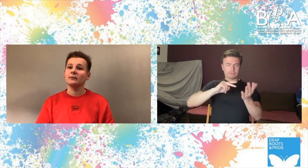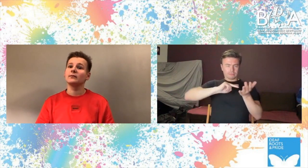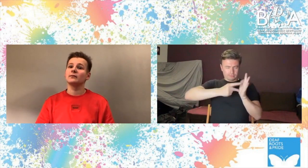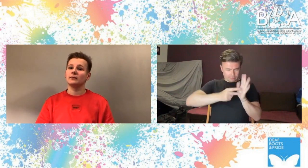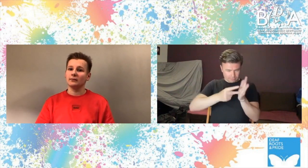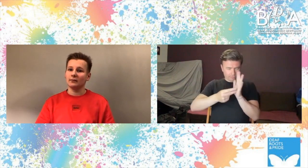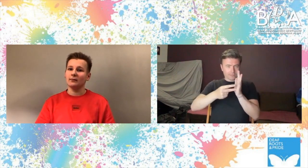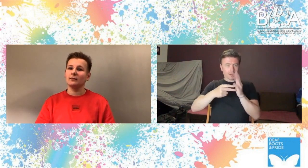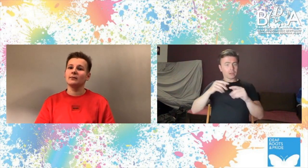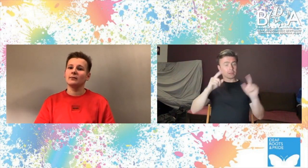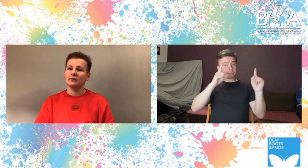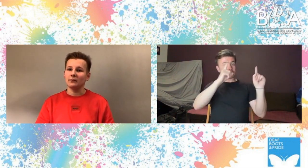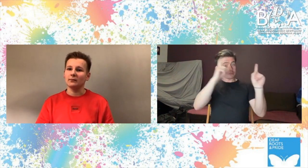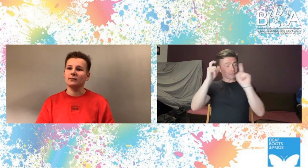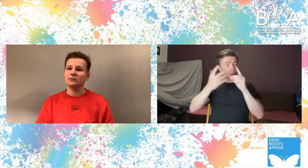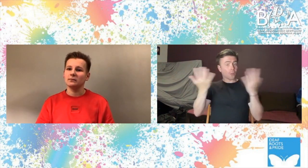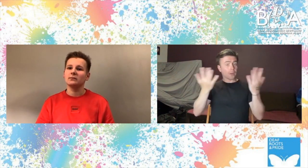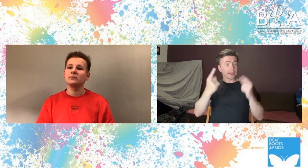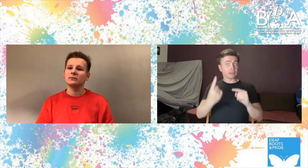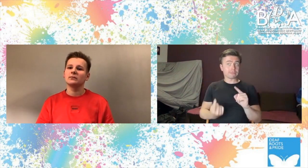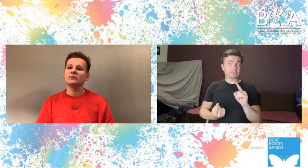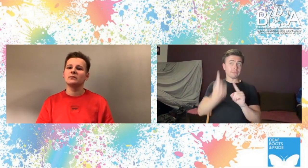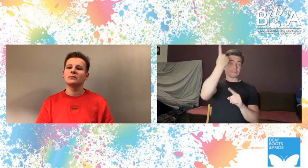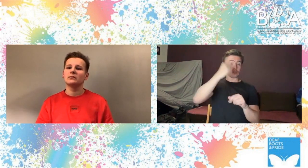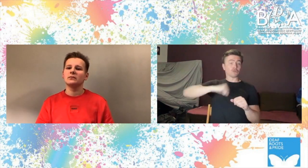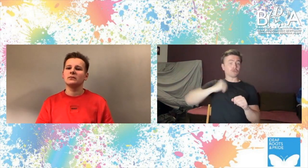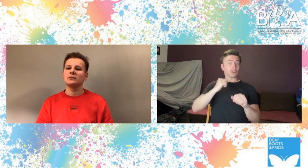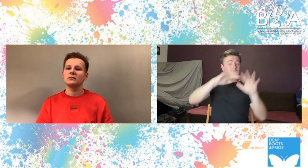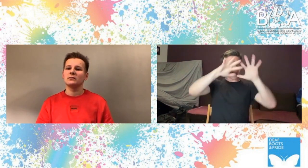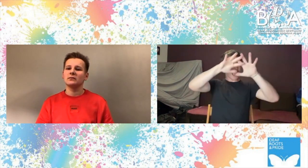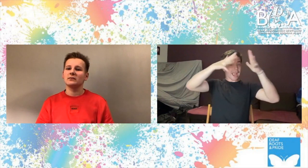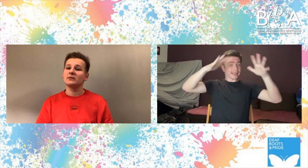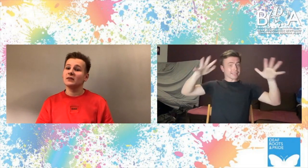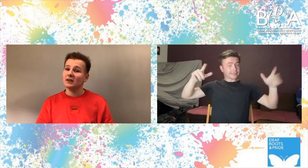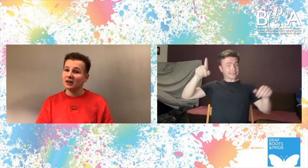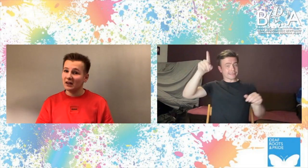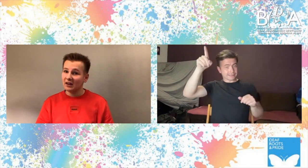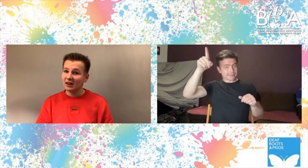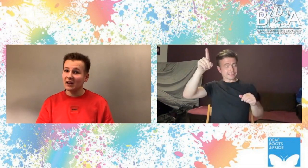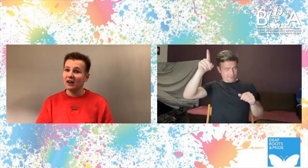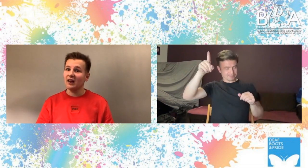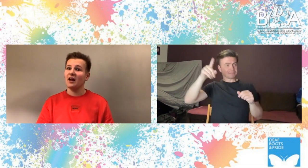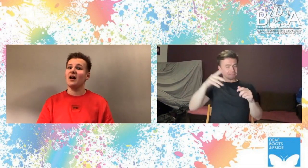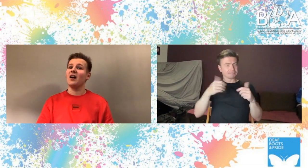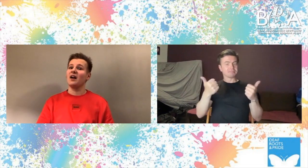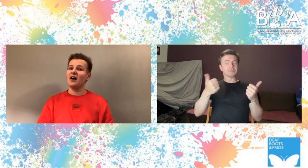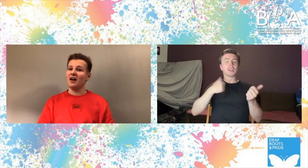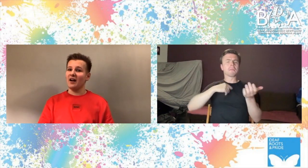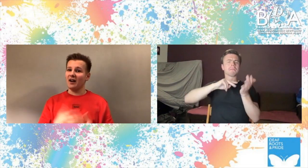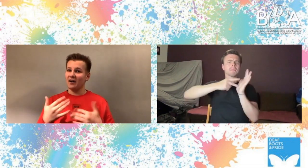a lot of planning. We had to go up into the Highlands to take lots of photographs.